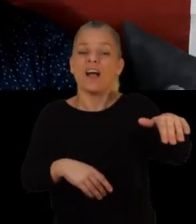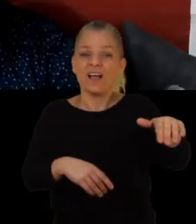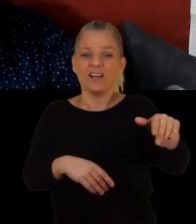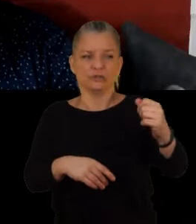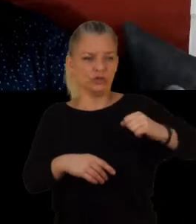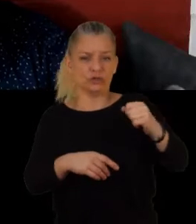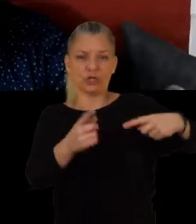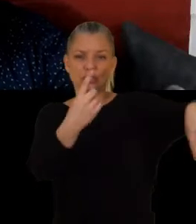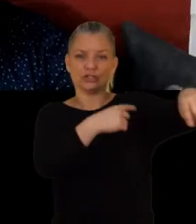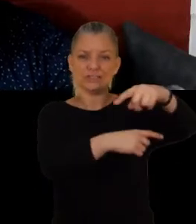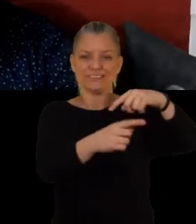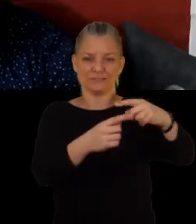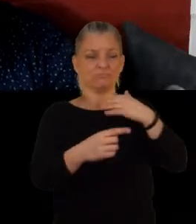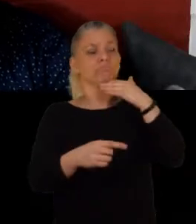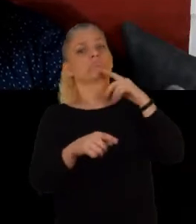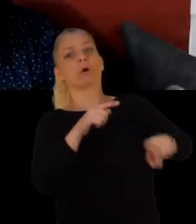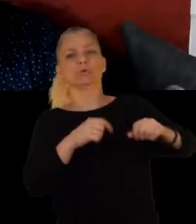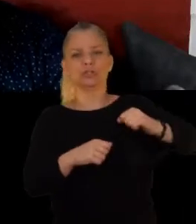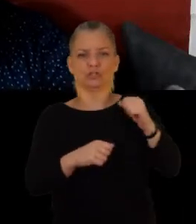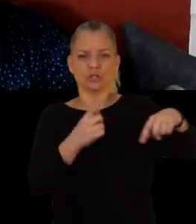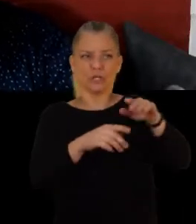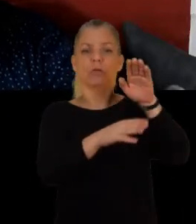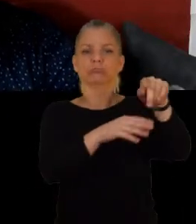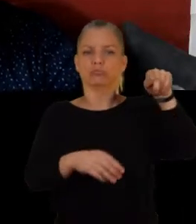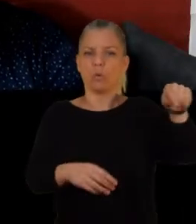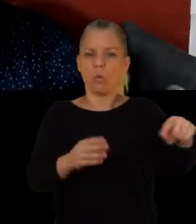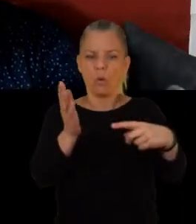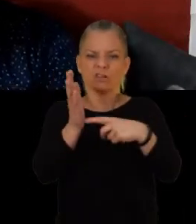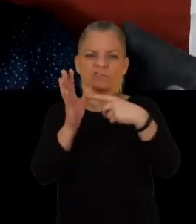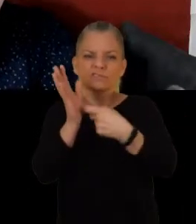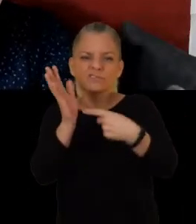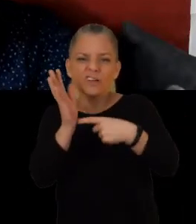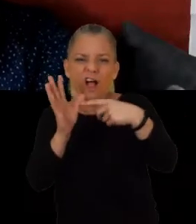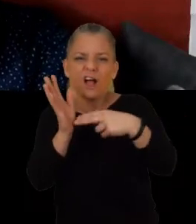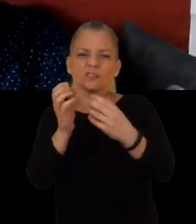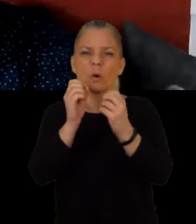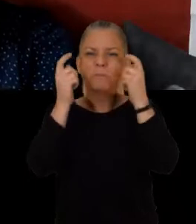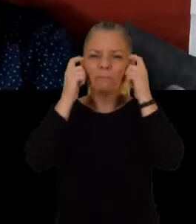it's just Scottish people being the most Scottish they could possibly be abroad tartan and burns